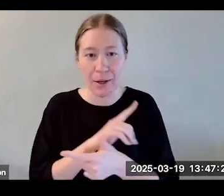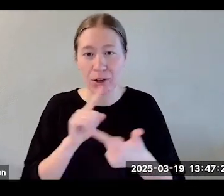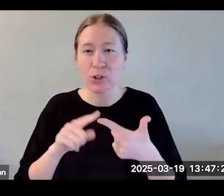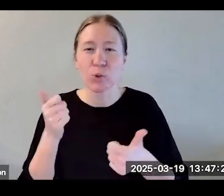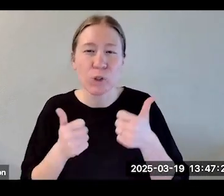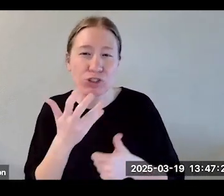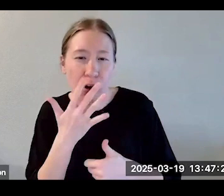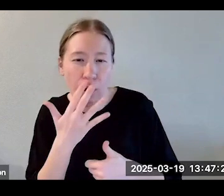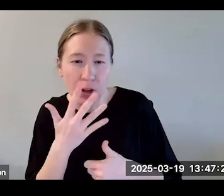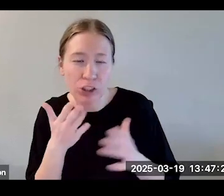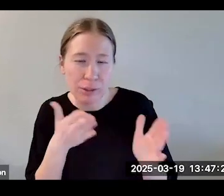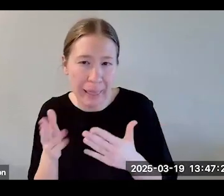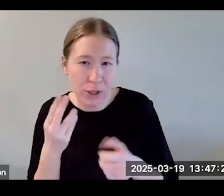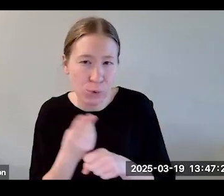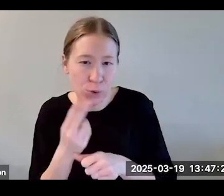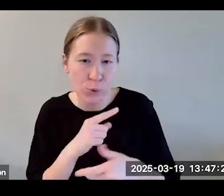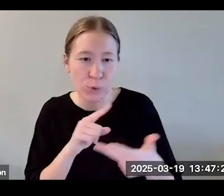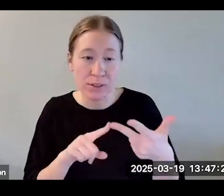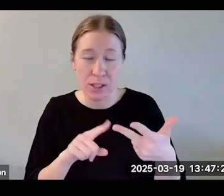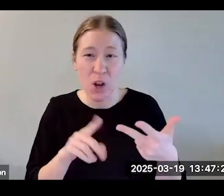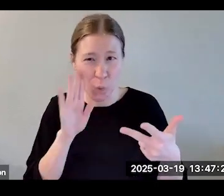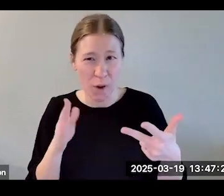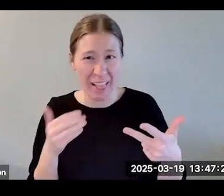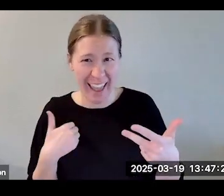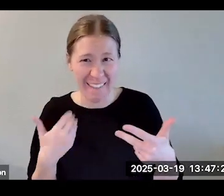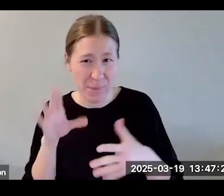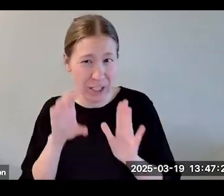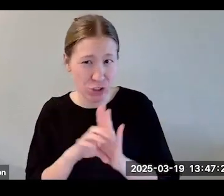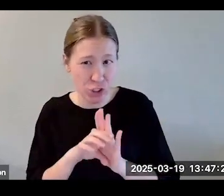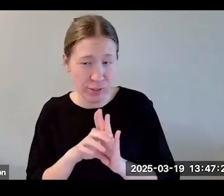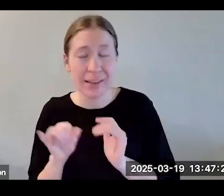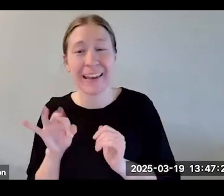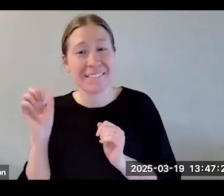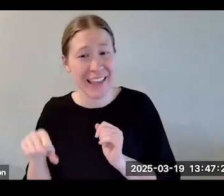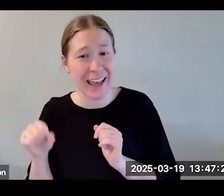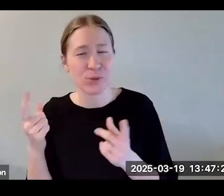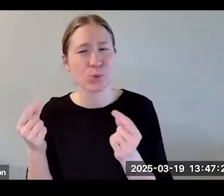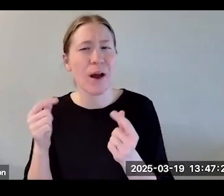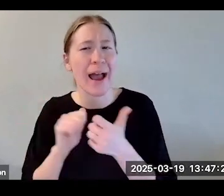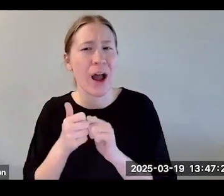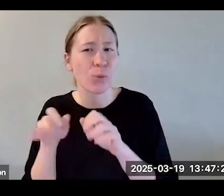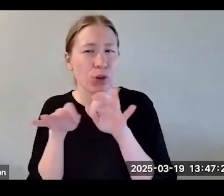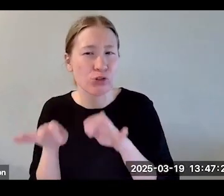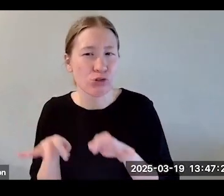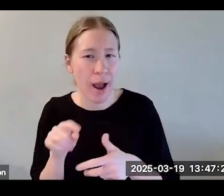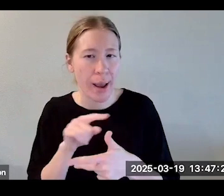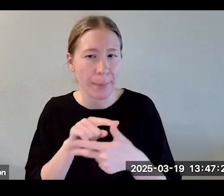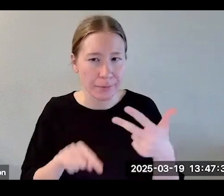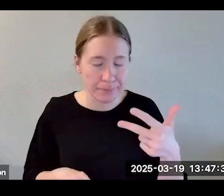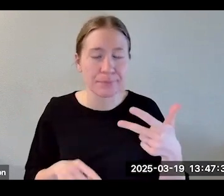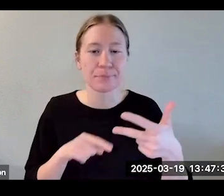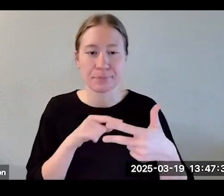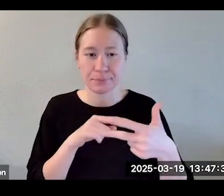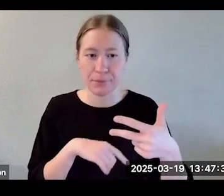And if so, how will I describe those? So today, we showed you how to do that in Microsoft Word